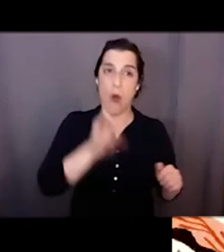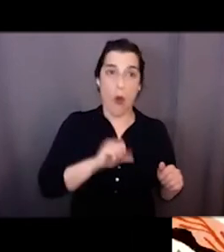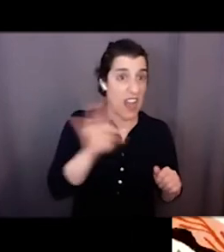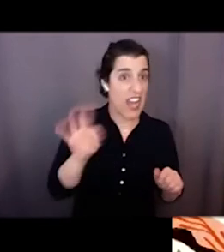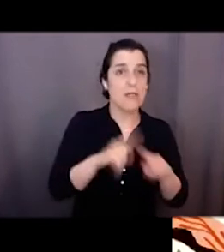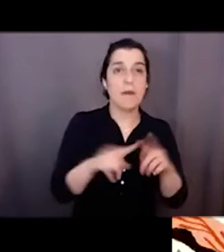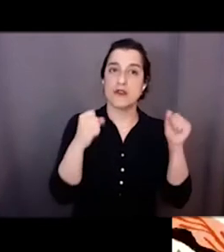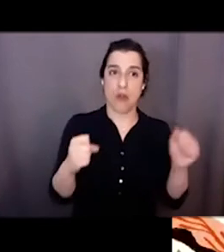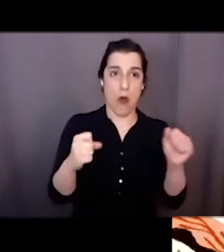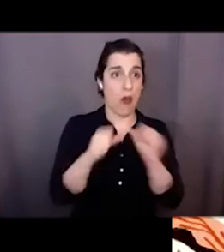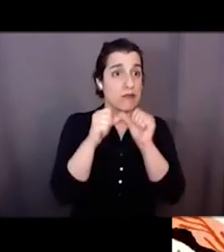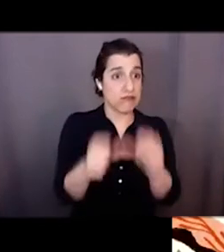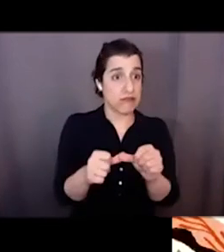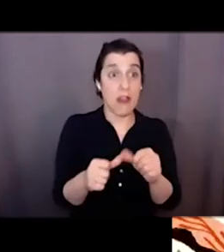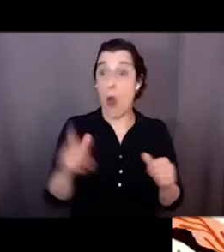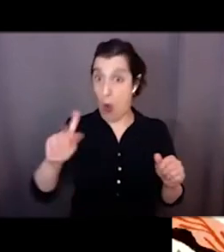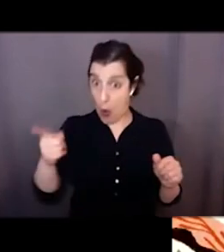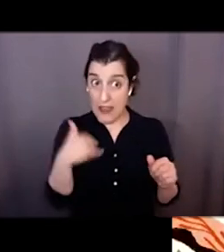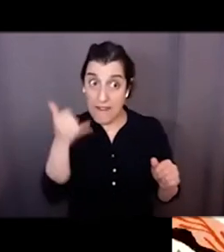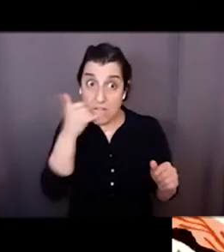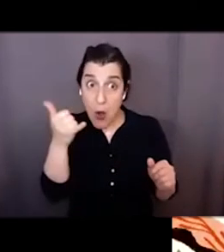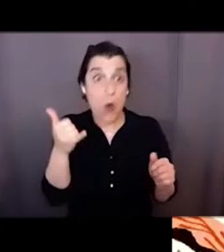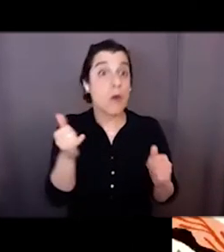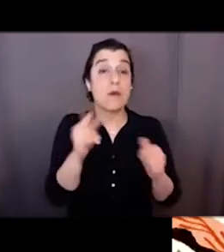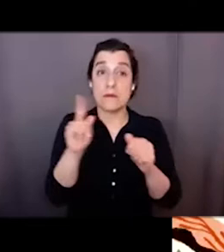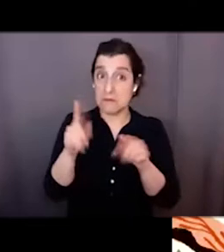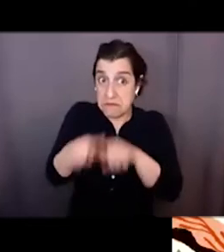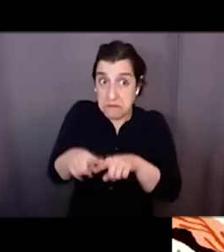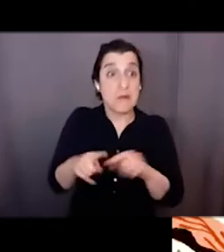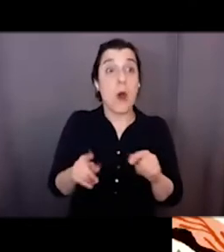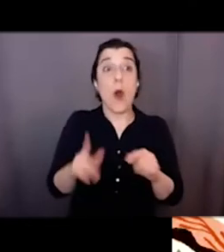only have telephones or who are only emergently digital to join us for education